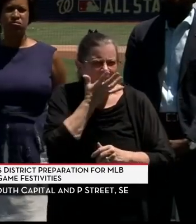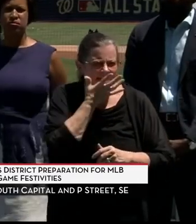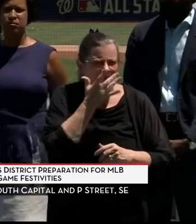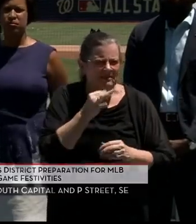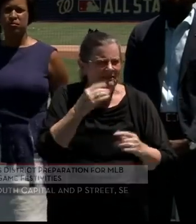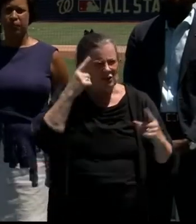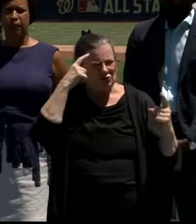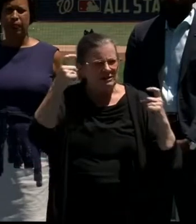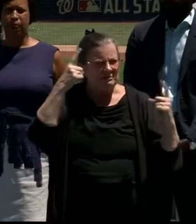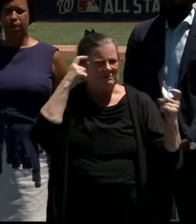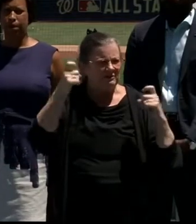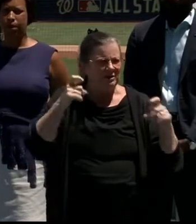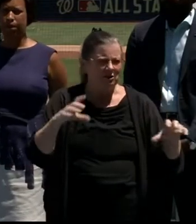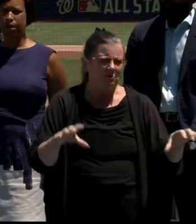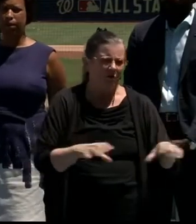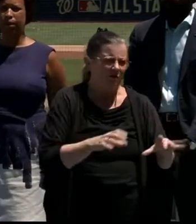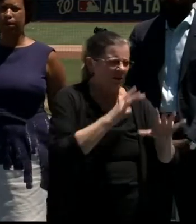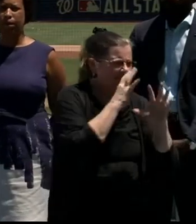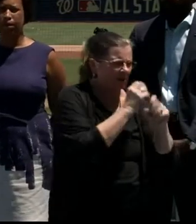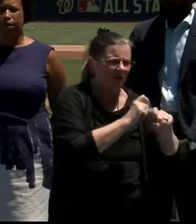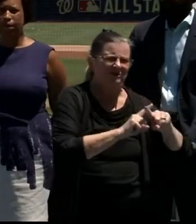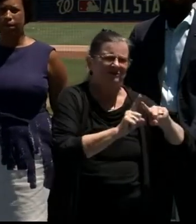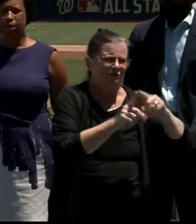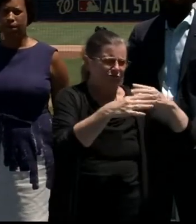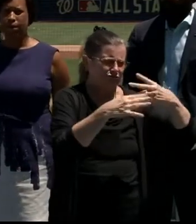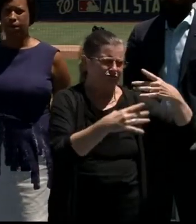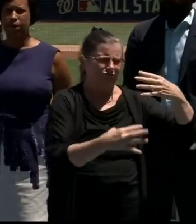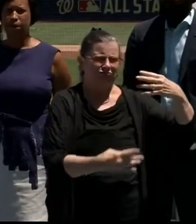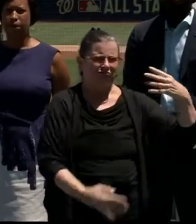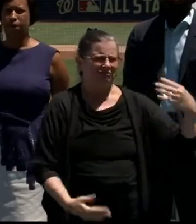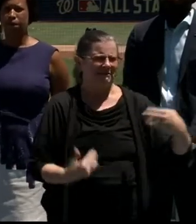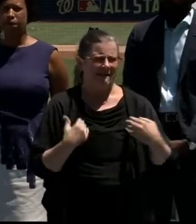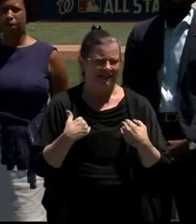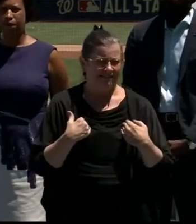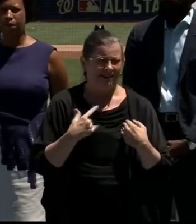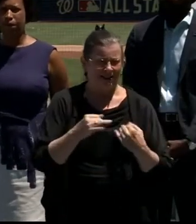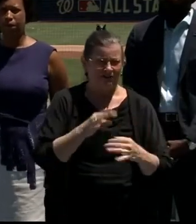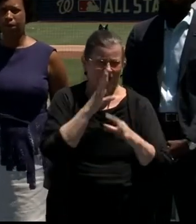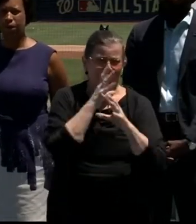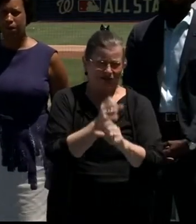TICKETS, IF YOU ARE INTERESTED ARE AVAILABLE AT ALLSTARGAME.COM.